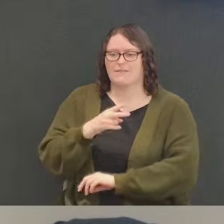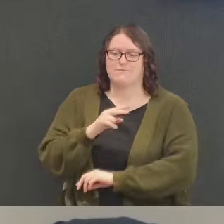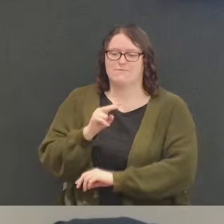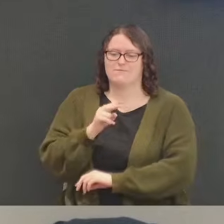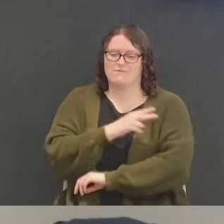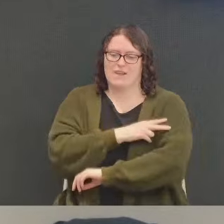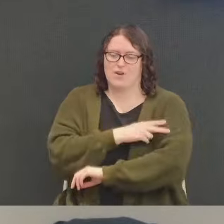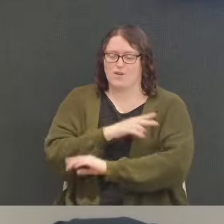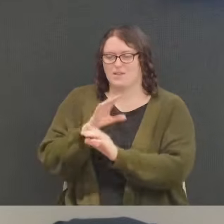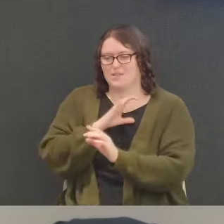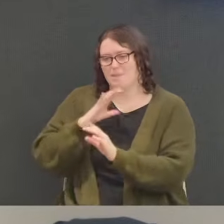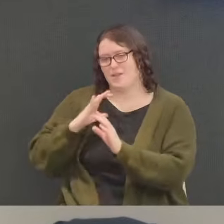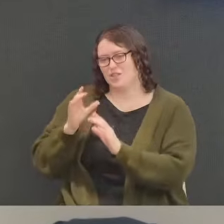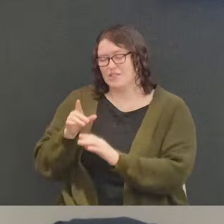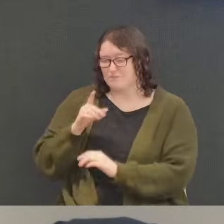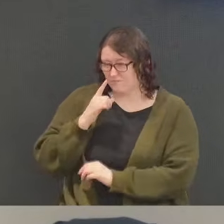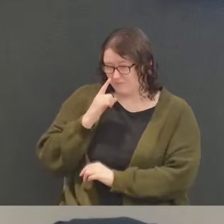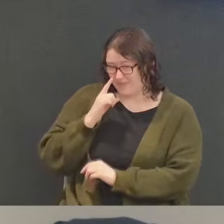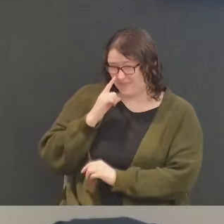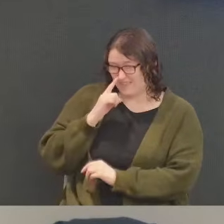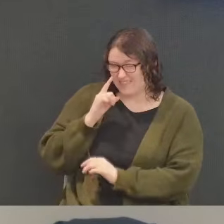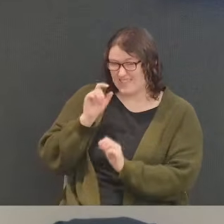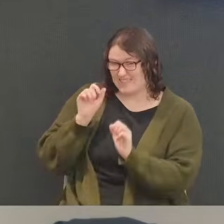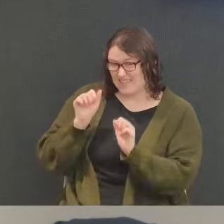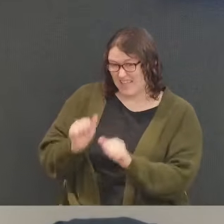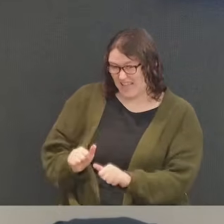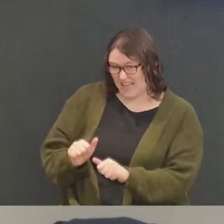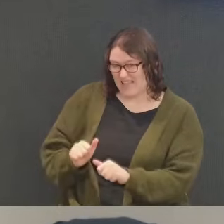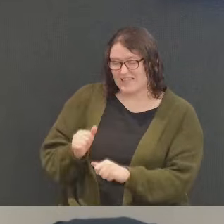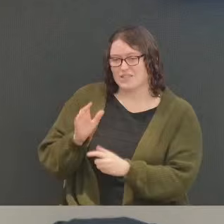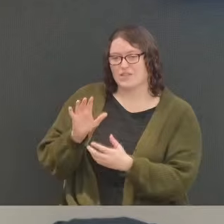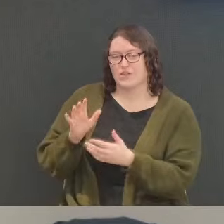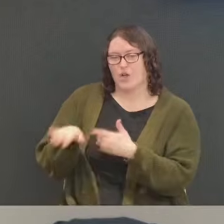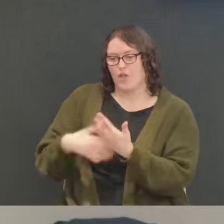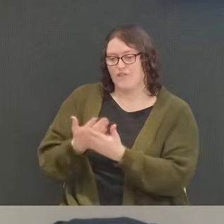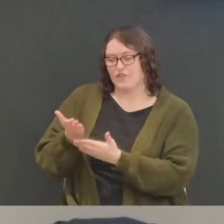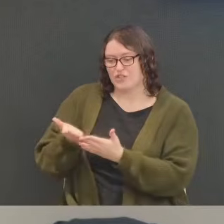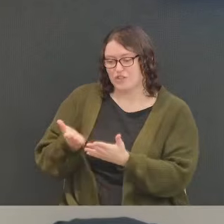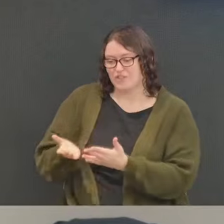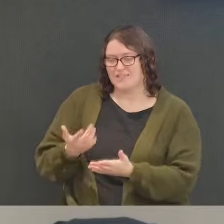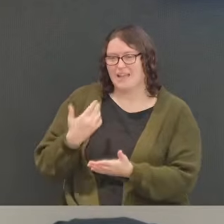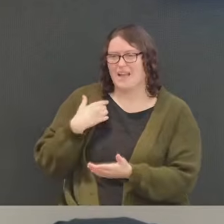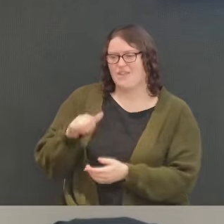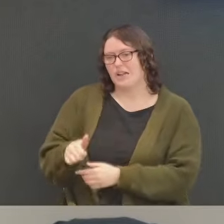if they can possibly, as they go through and get their services, I have another question on there.